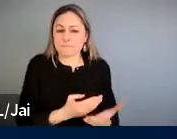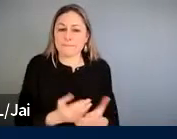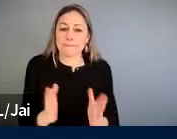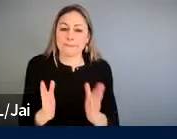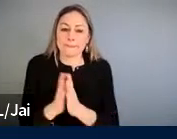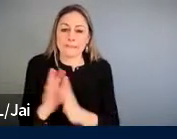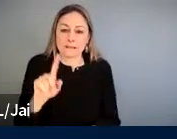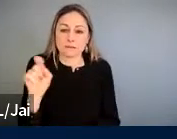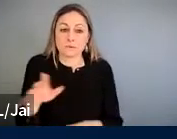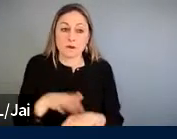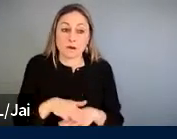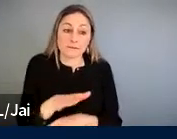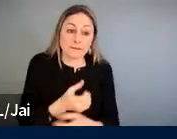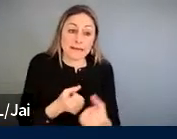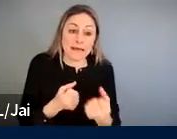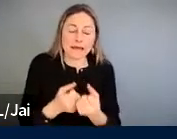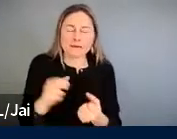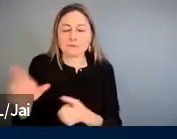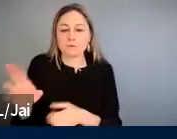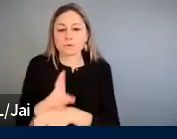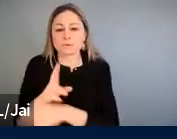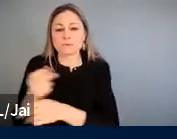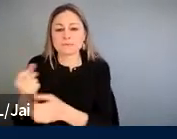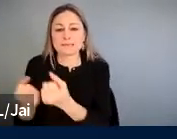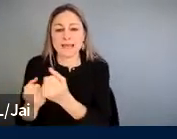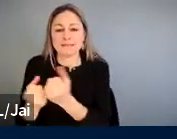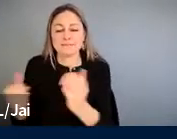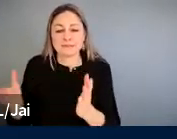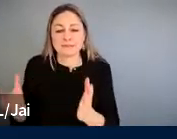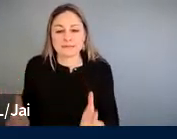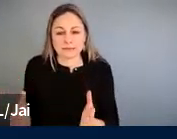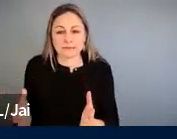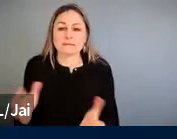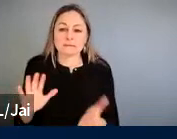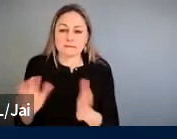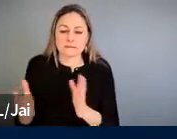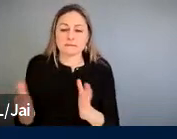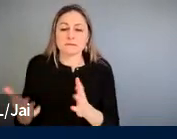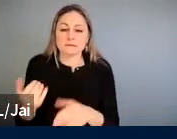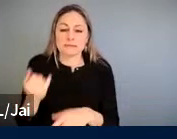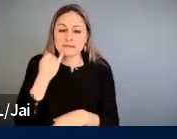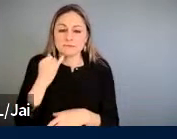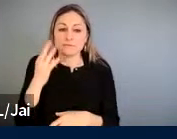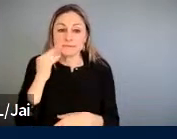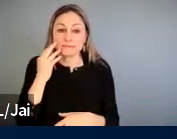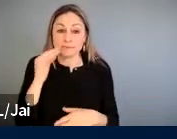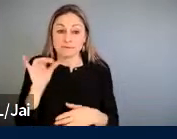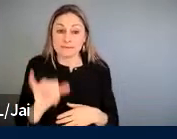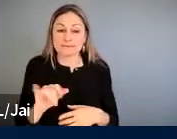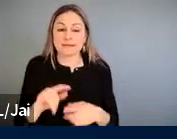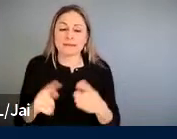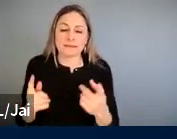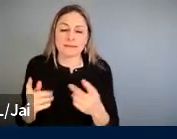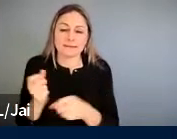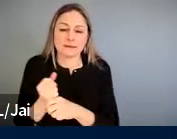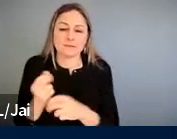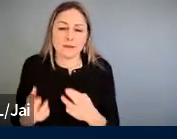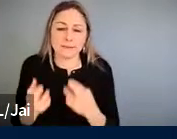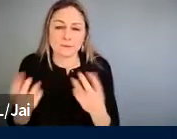or with the utilization of an advocate, are recommendations if you have experienced those.